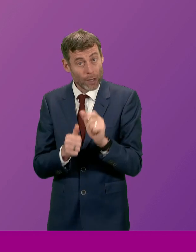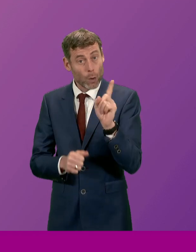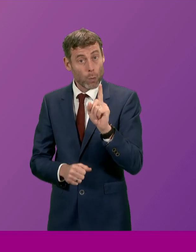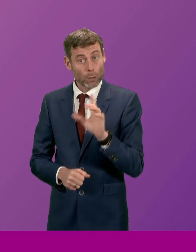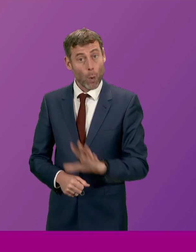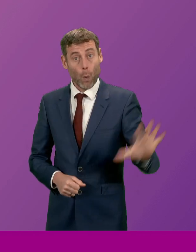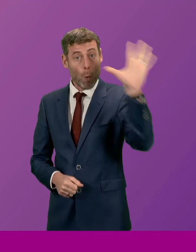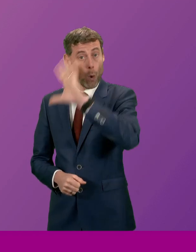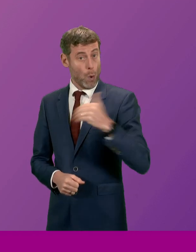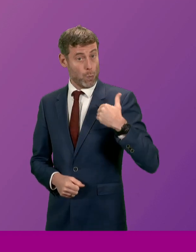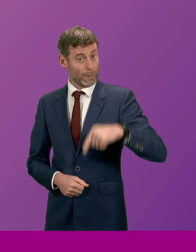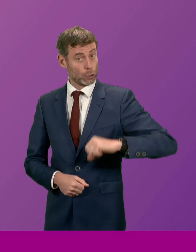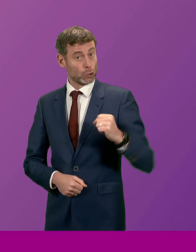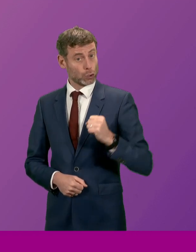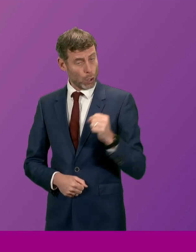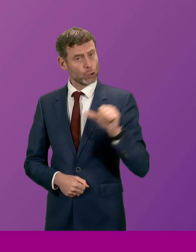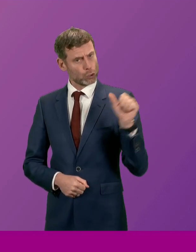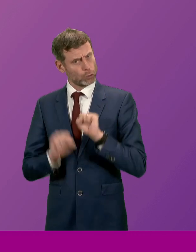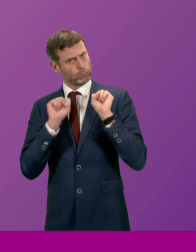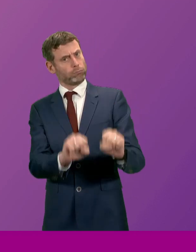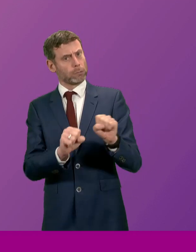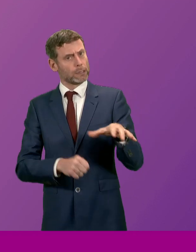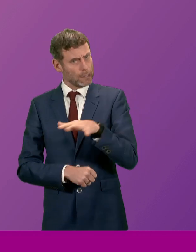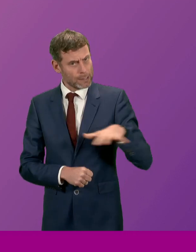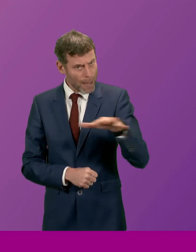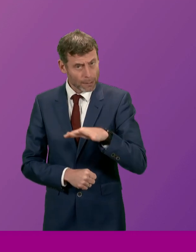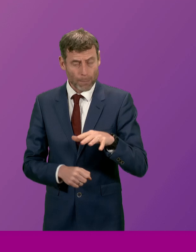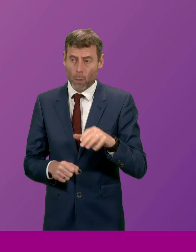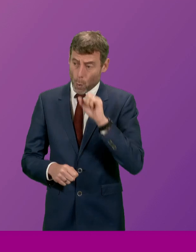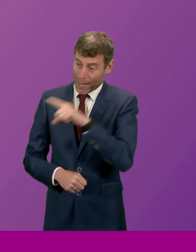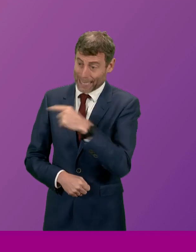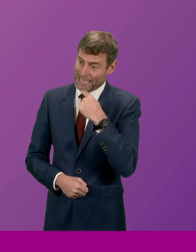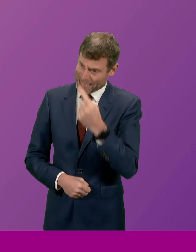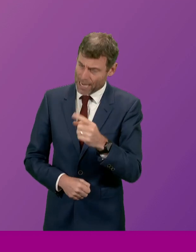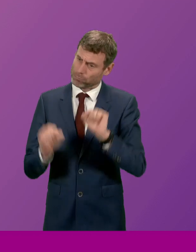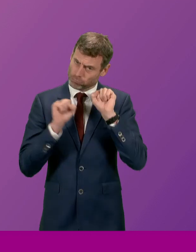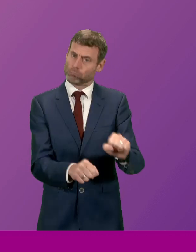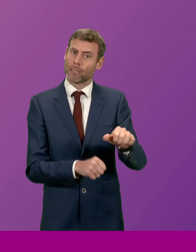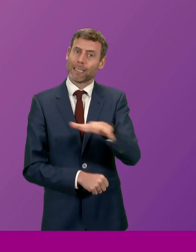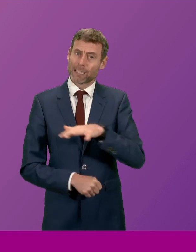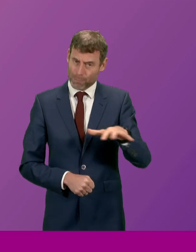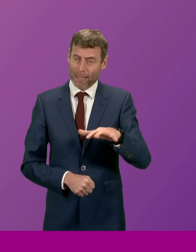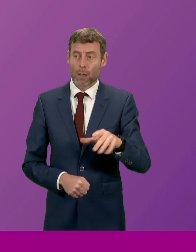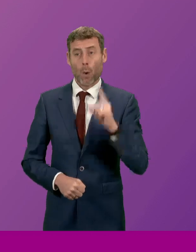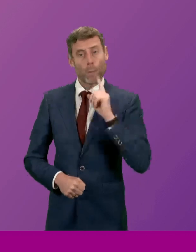Scotland should be entitled to that, and to say that, without losing their job?